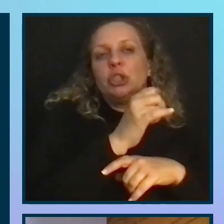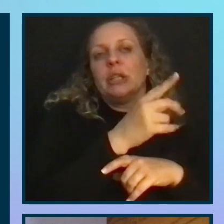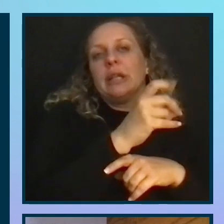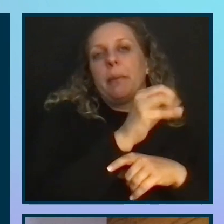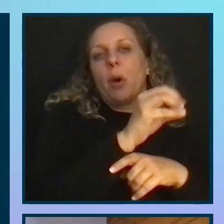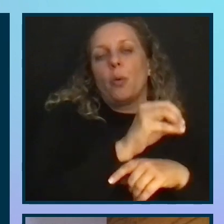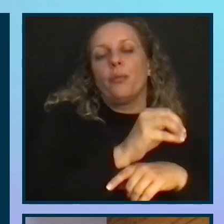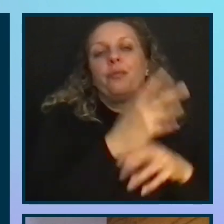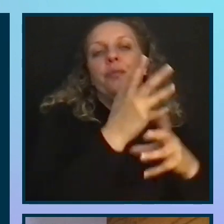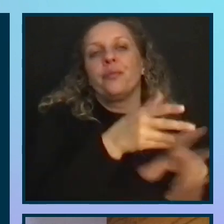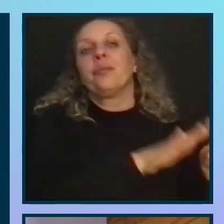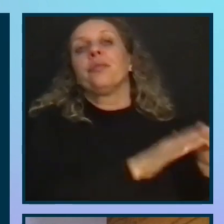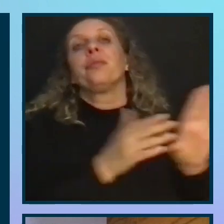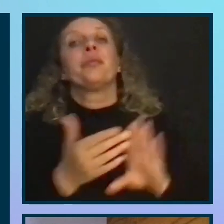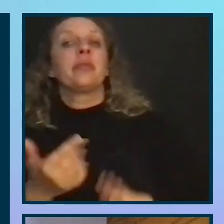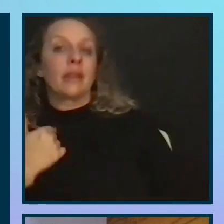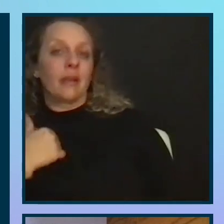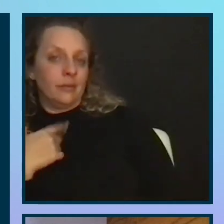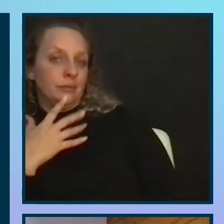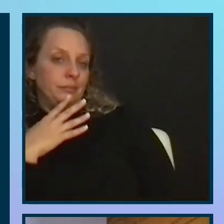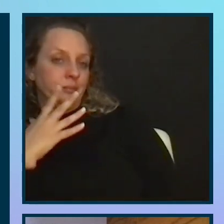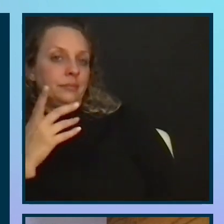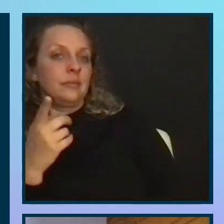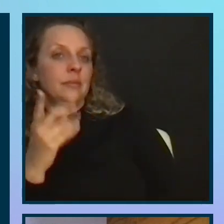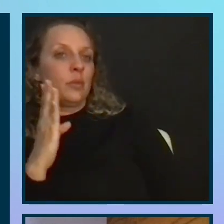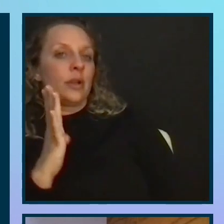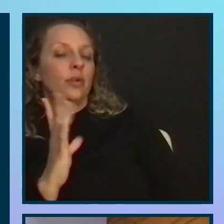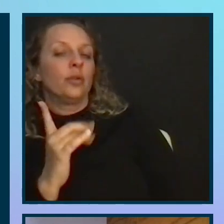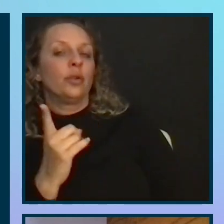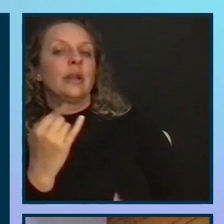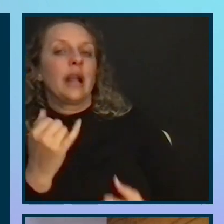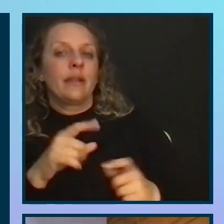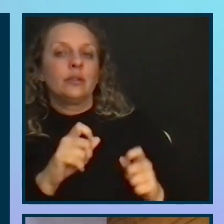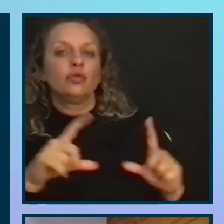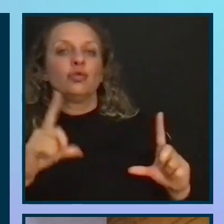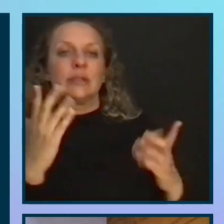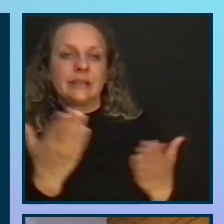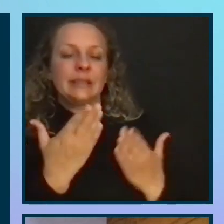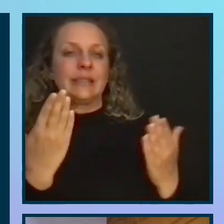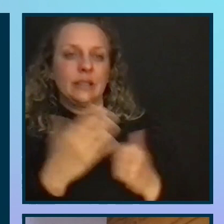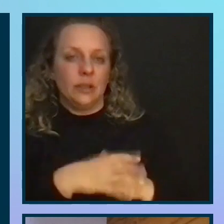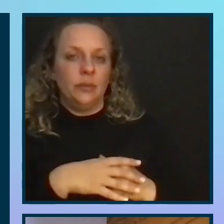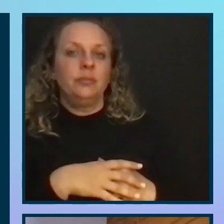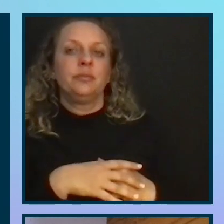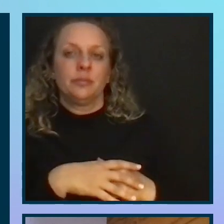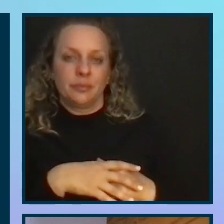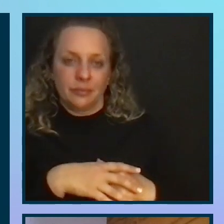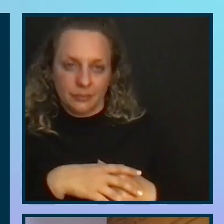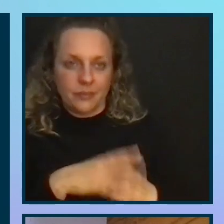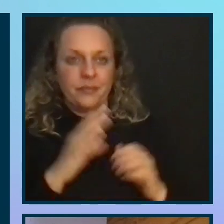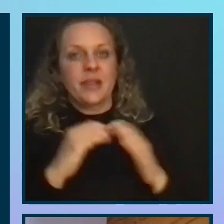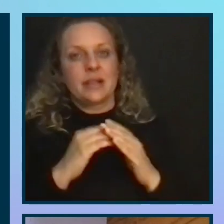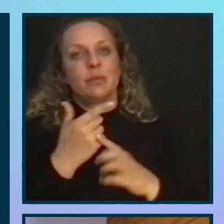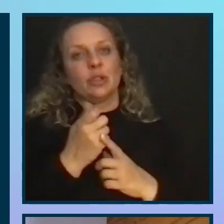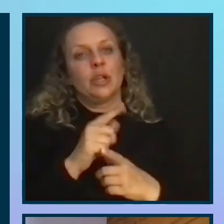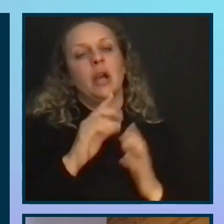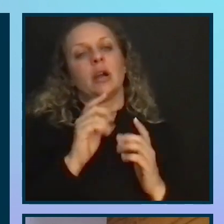So this screen, I think I may have missed, no, the screen here, the accessible GEL components, they're the building blocks